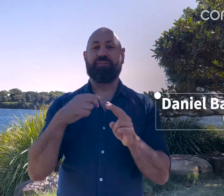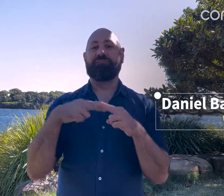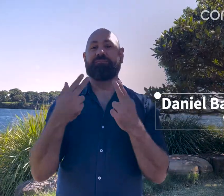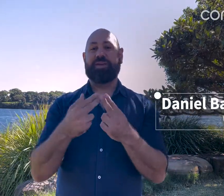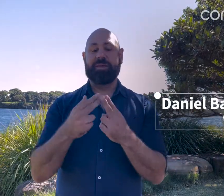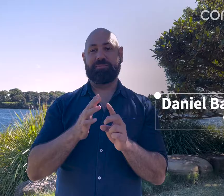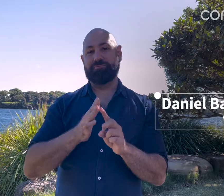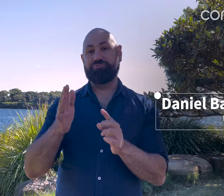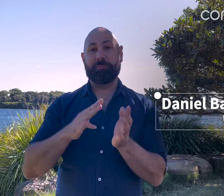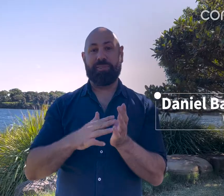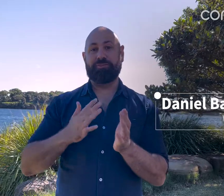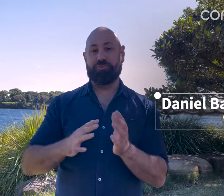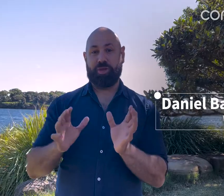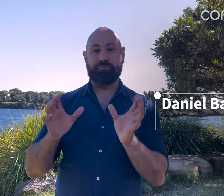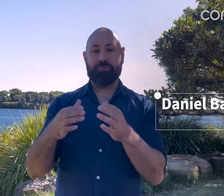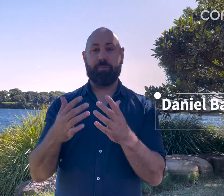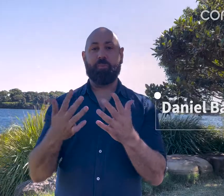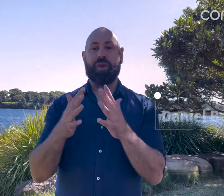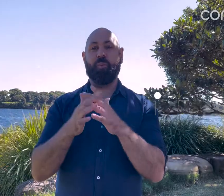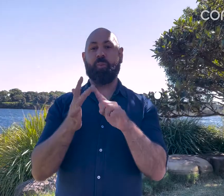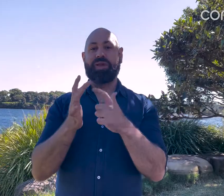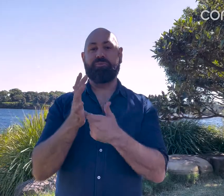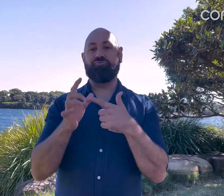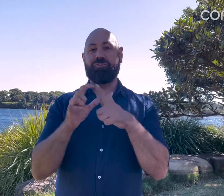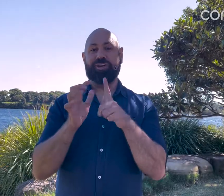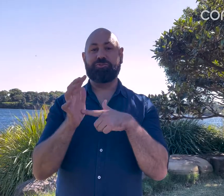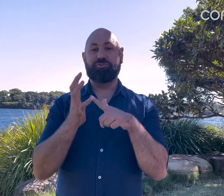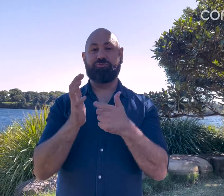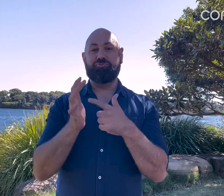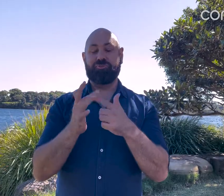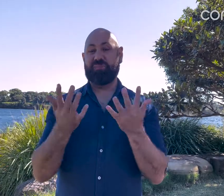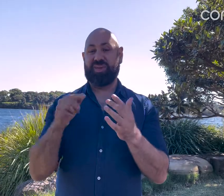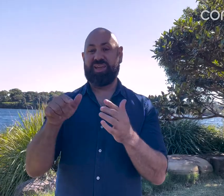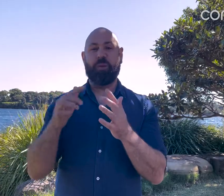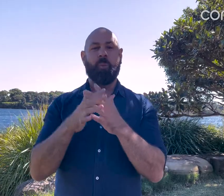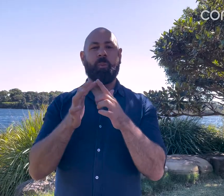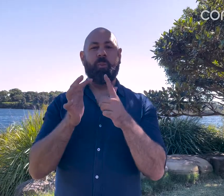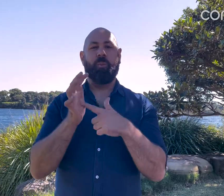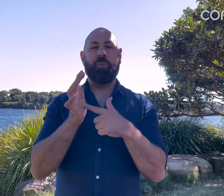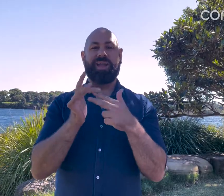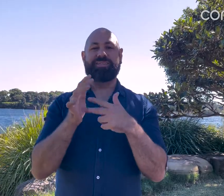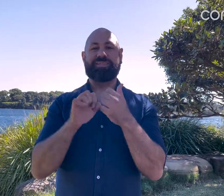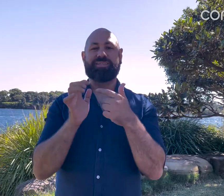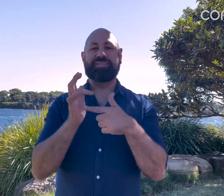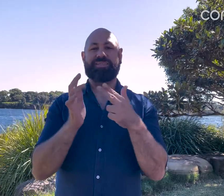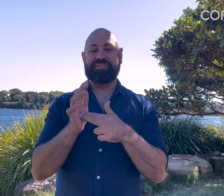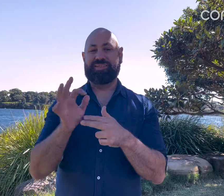On my mother’s side of the family, we come from the Wiradjuri mob located near Wellington,